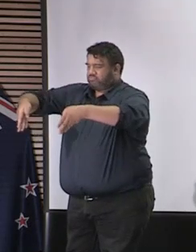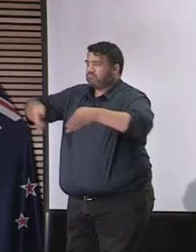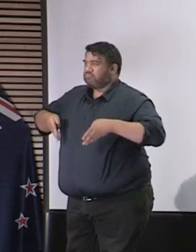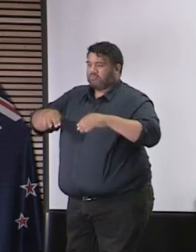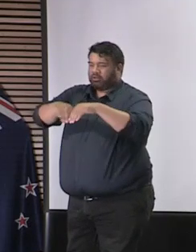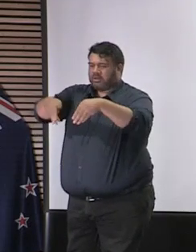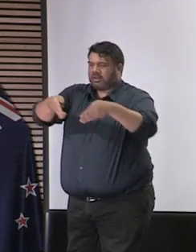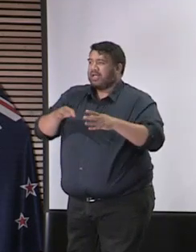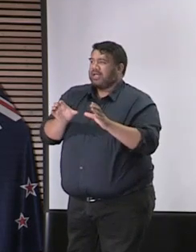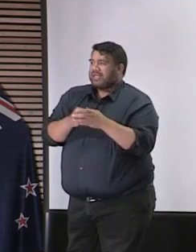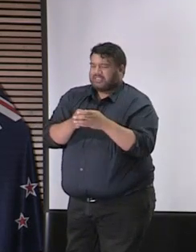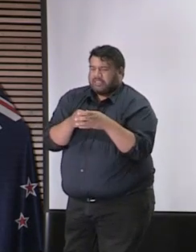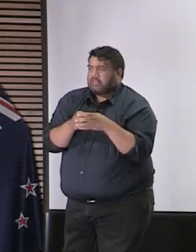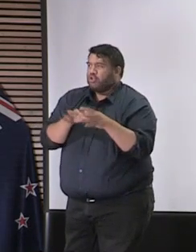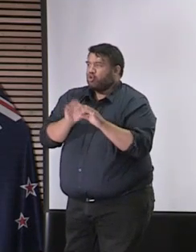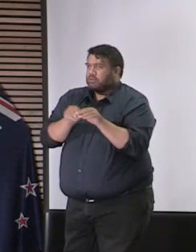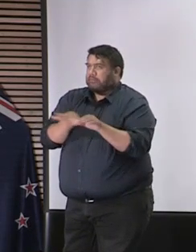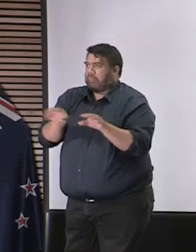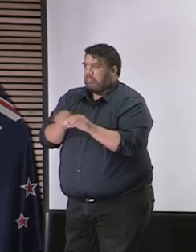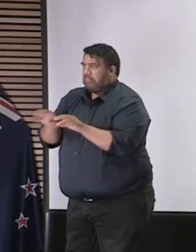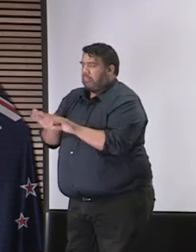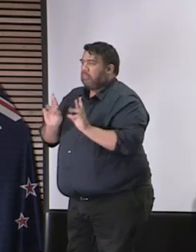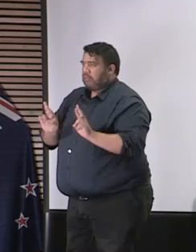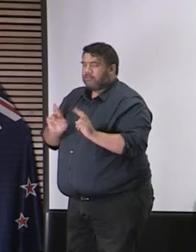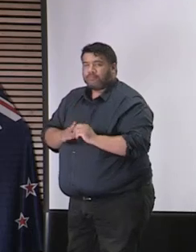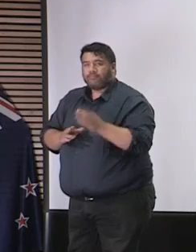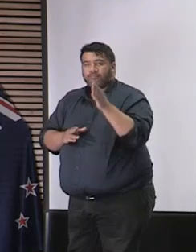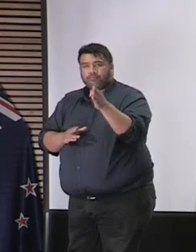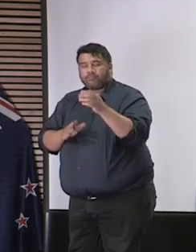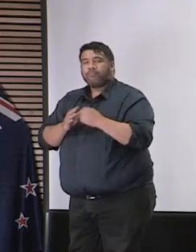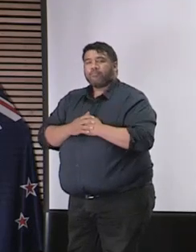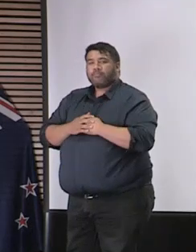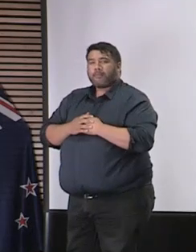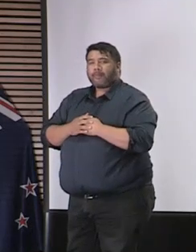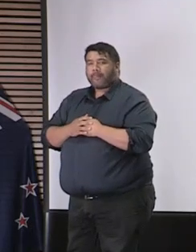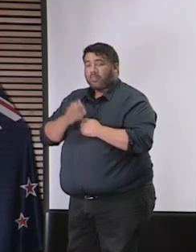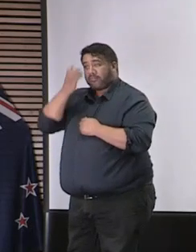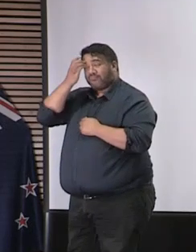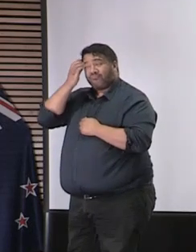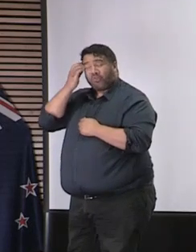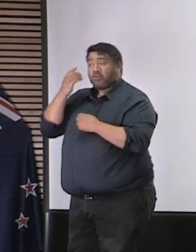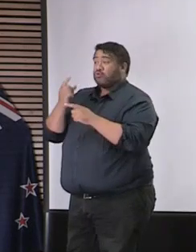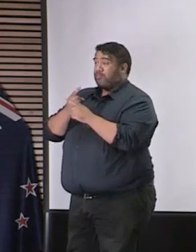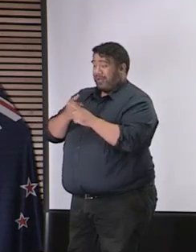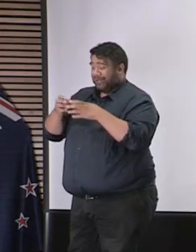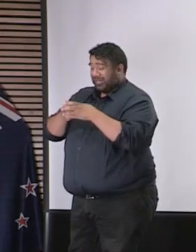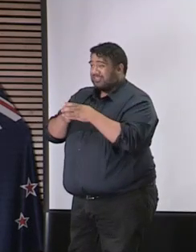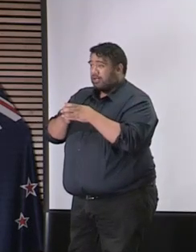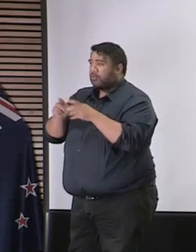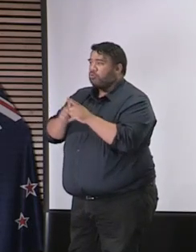we are ring fencing all the clusters. How would you determine which people you test who